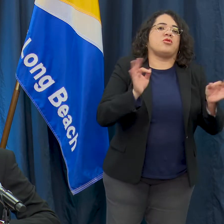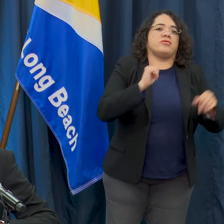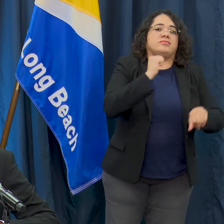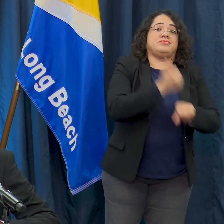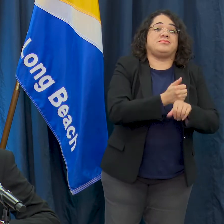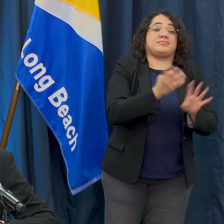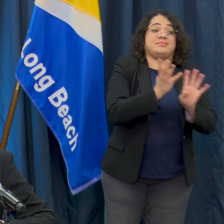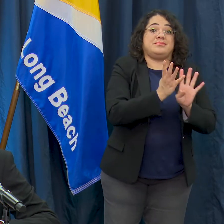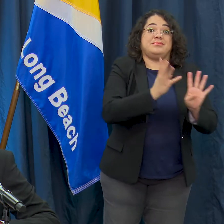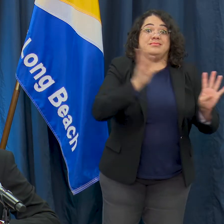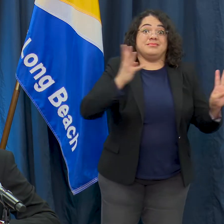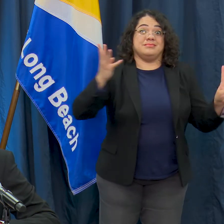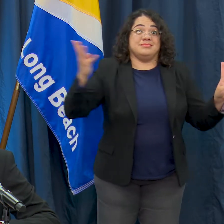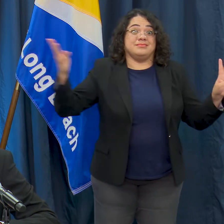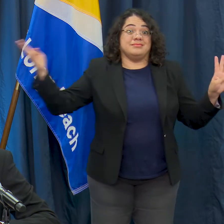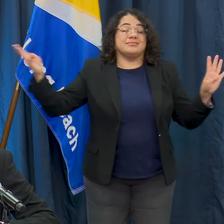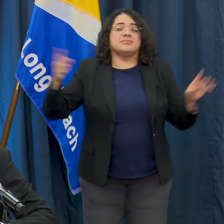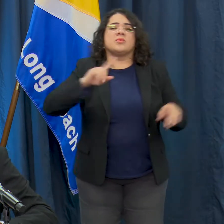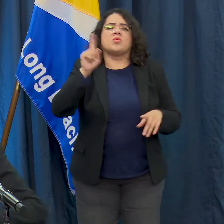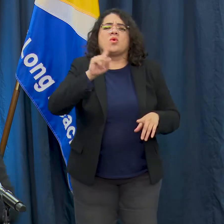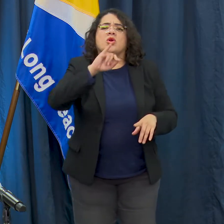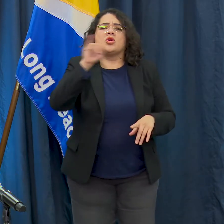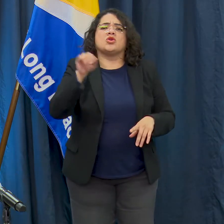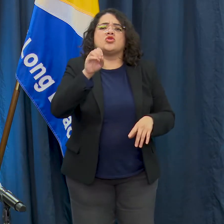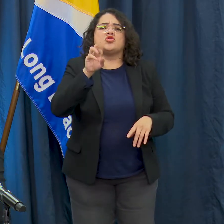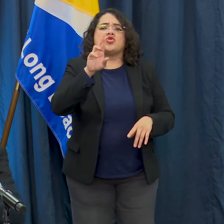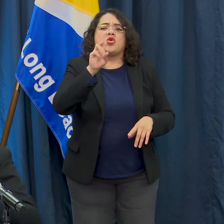pick that food up at Jordan high school went all the way down